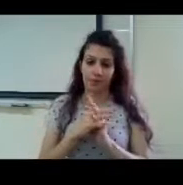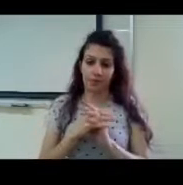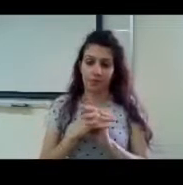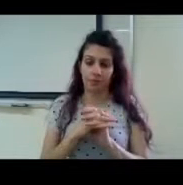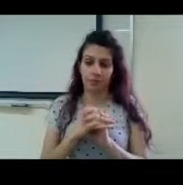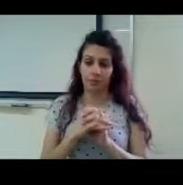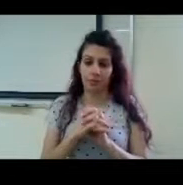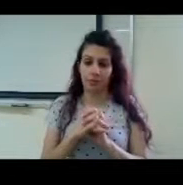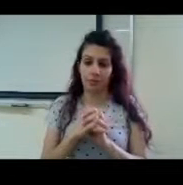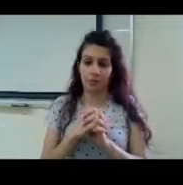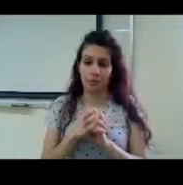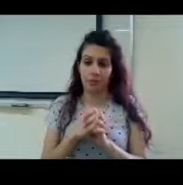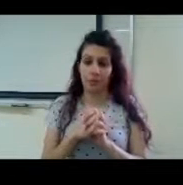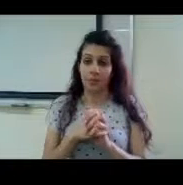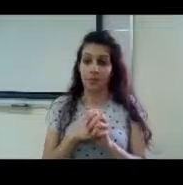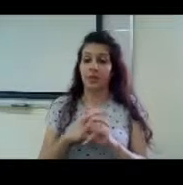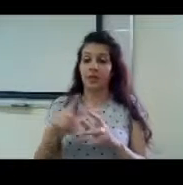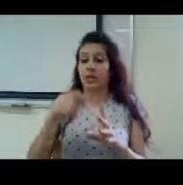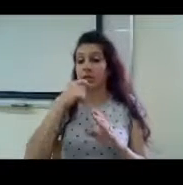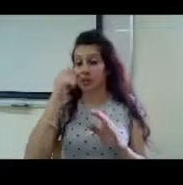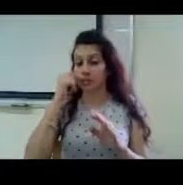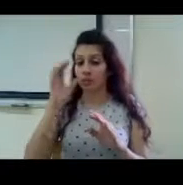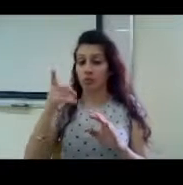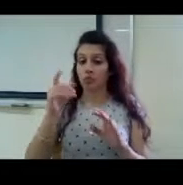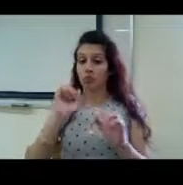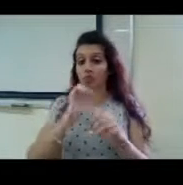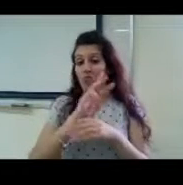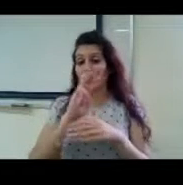platform which was aligned with the content of the colibri at home which was